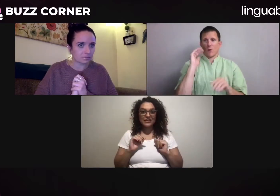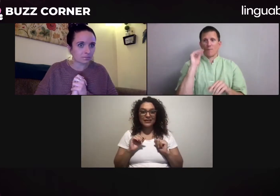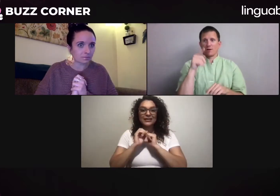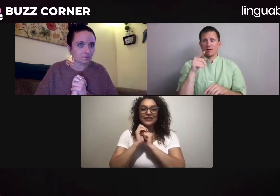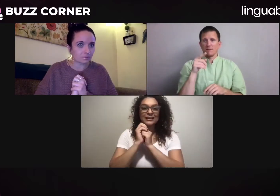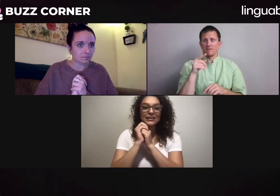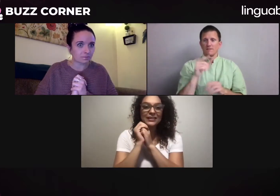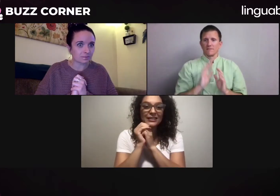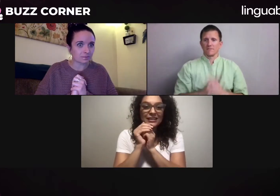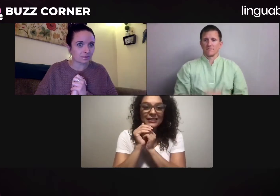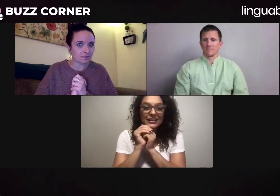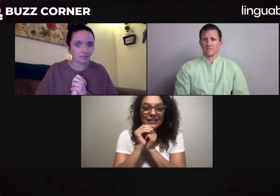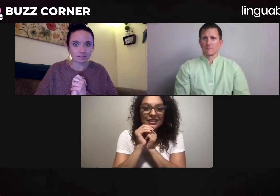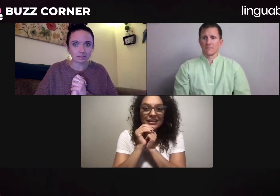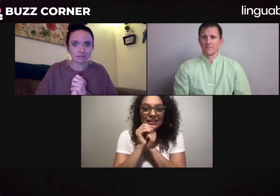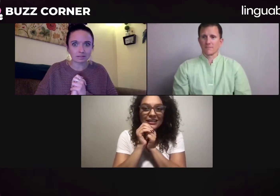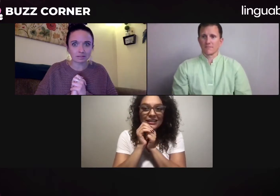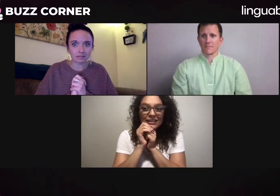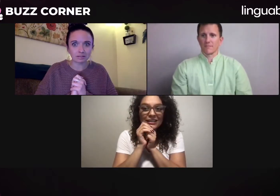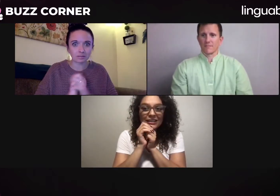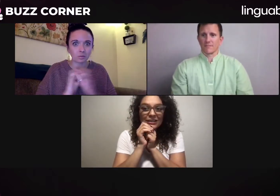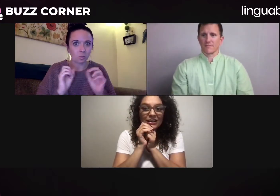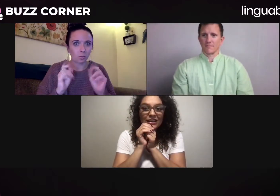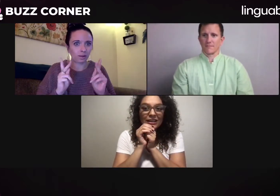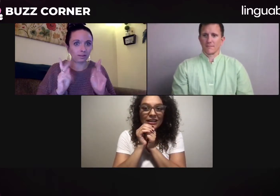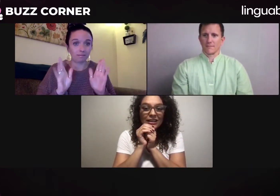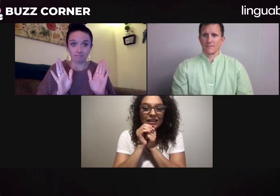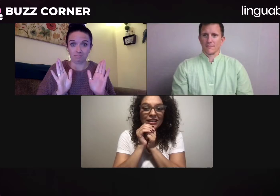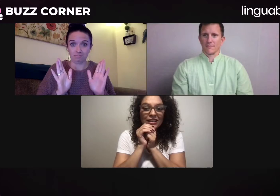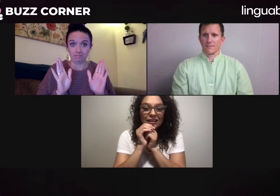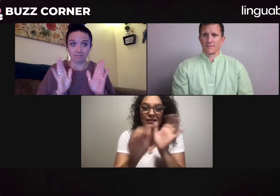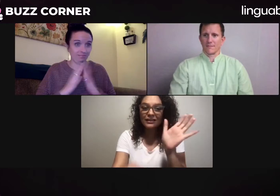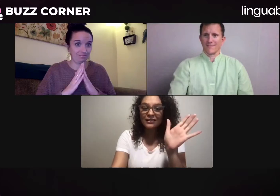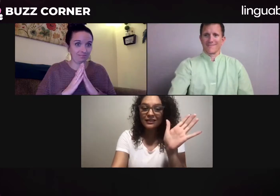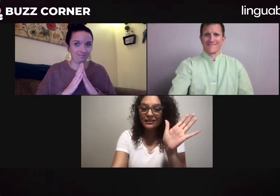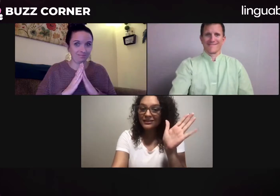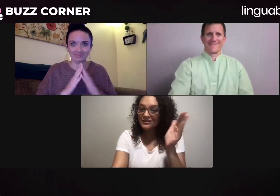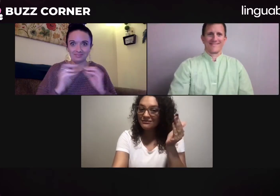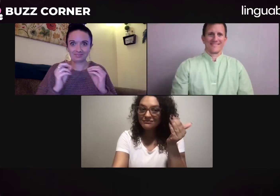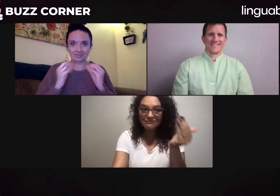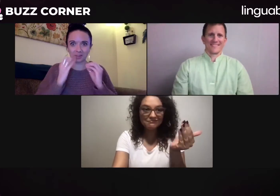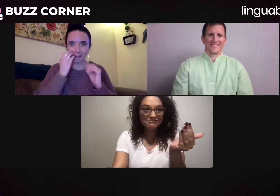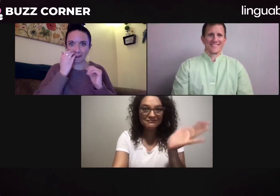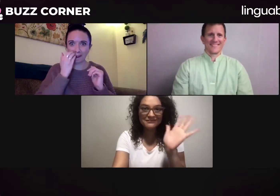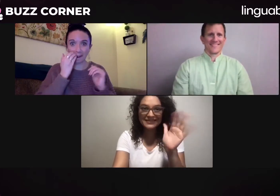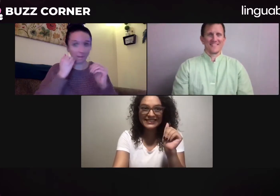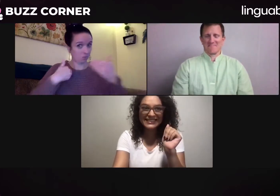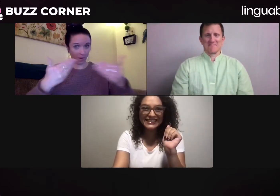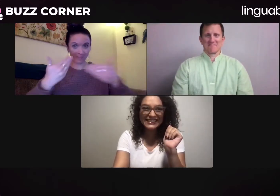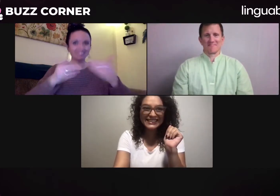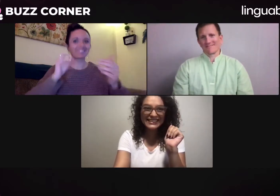I think we're okay. Okay. Yep.